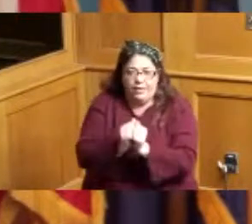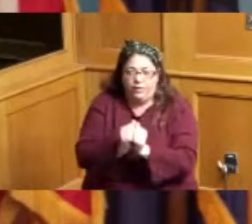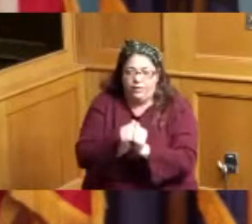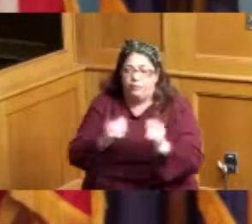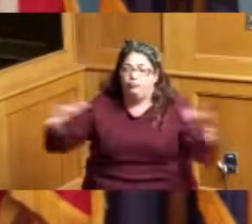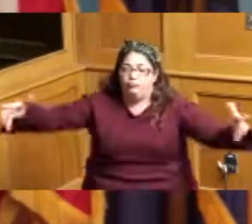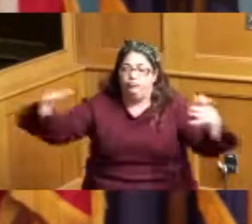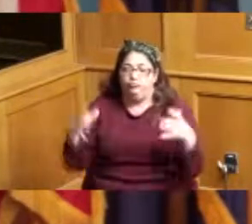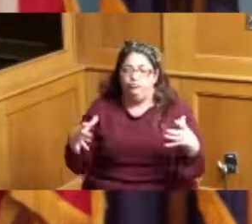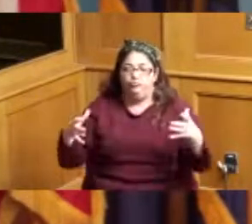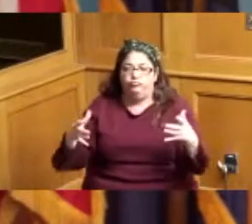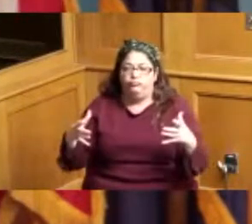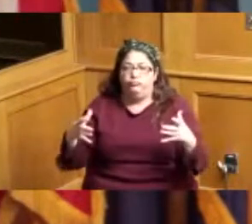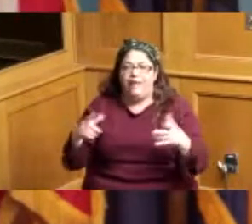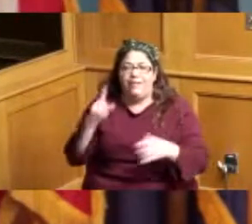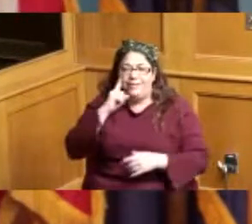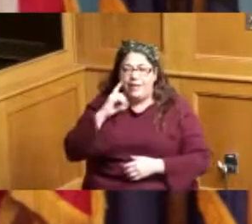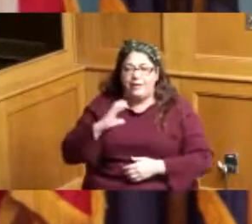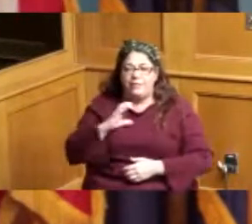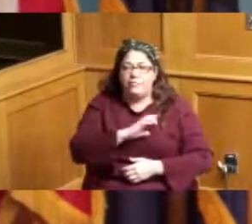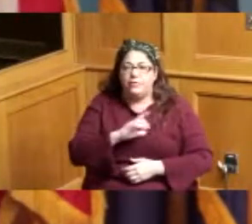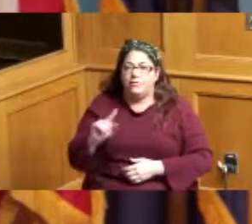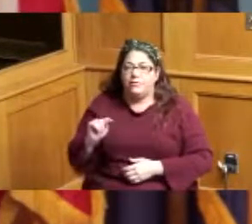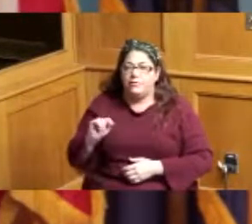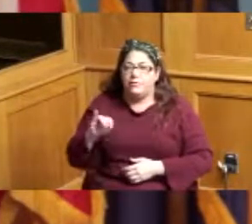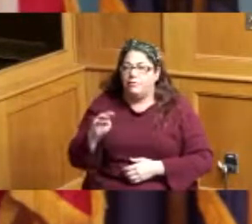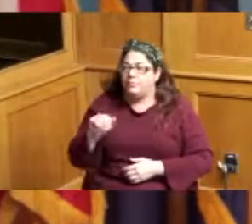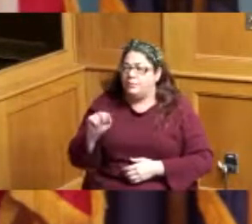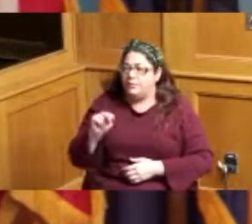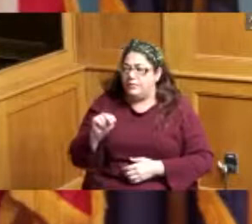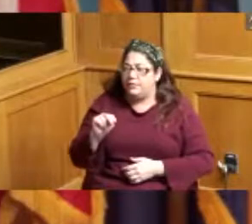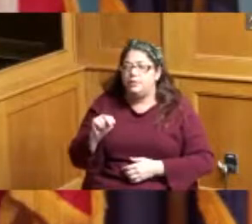Commissioner Portune may have been around then from the county we came together we had red